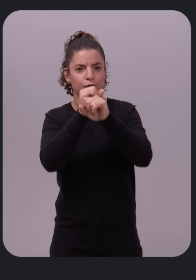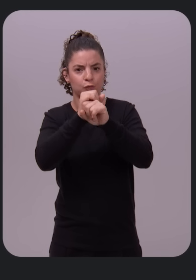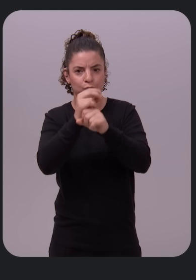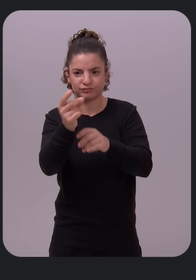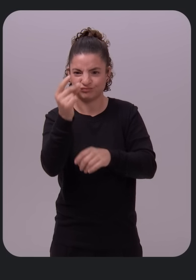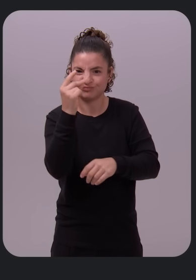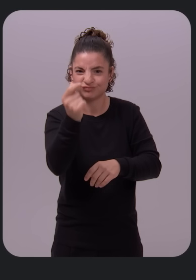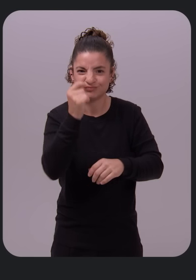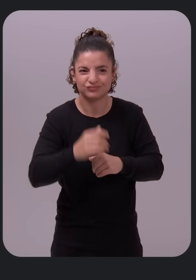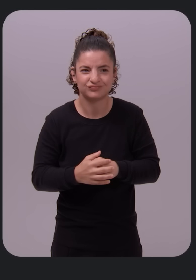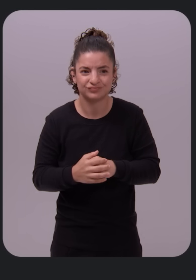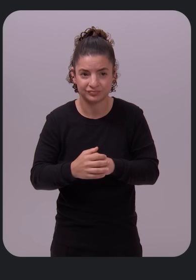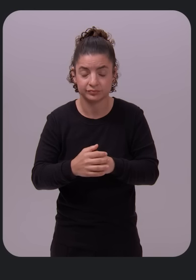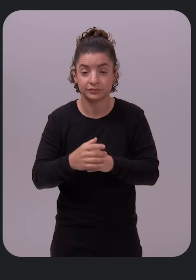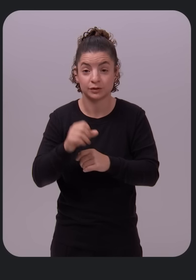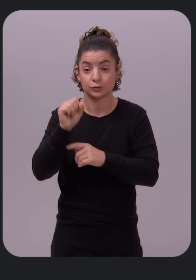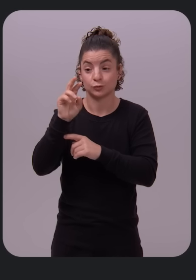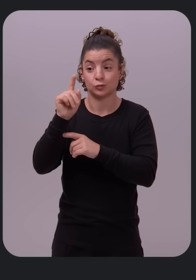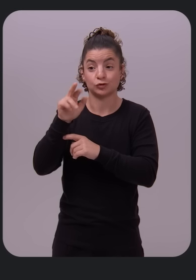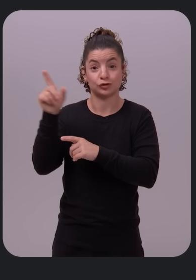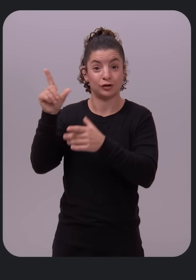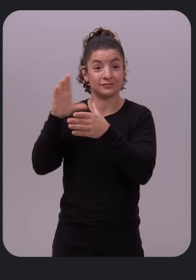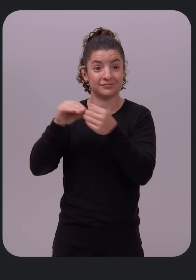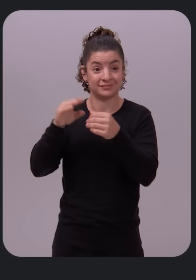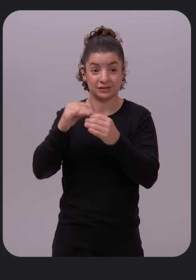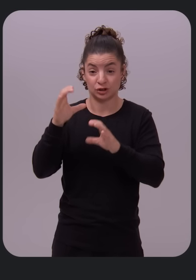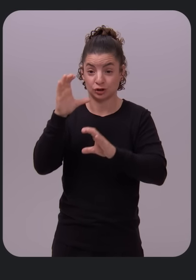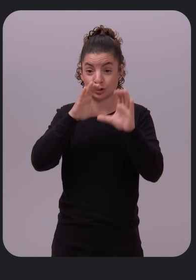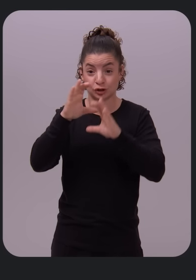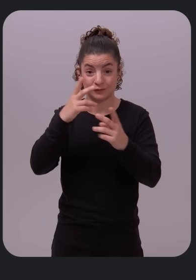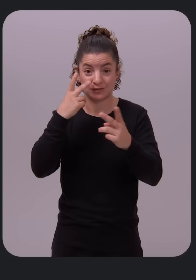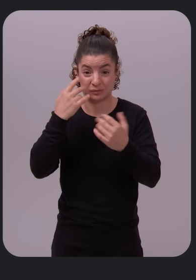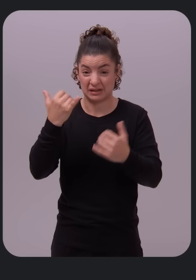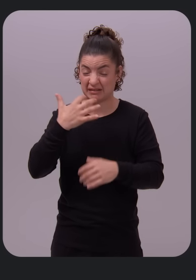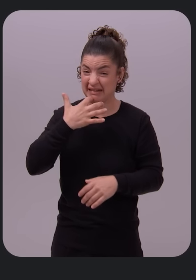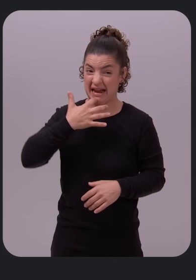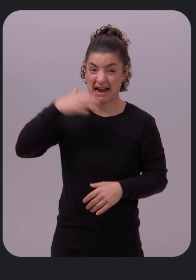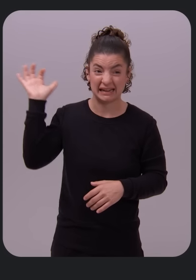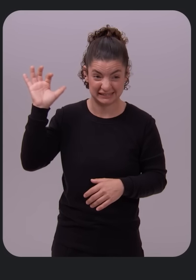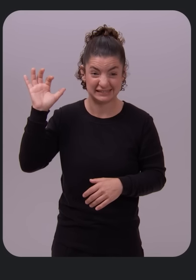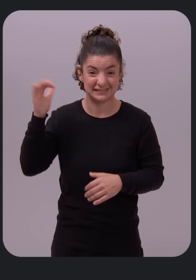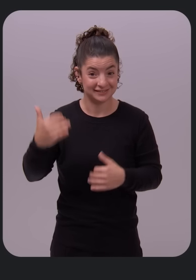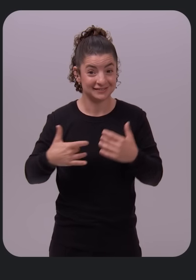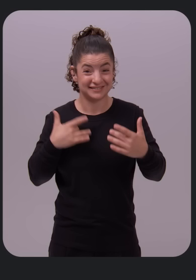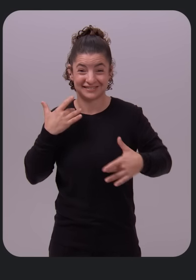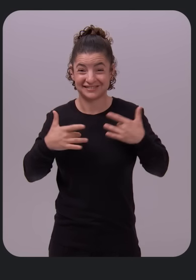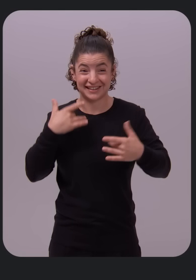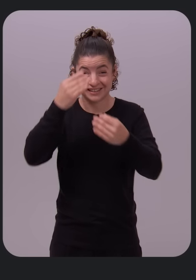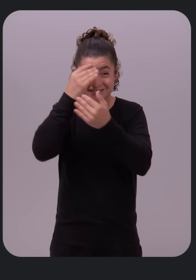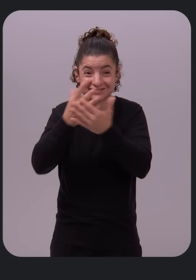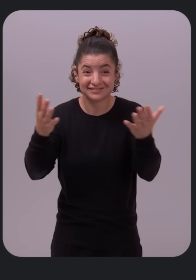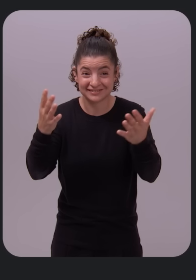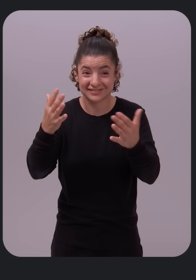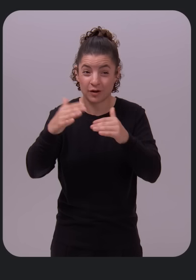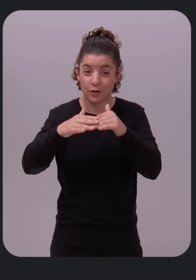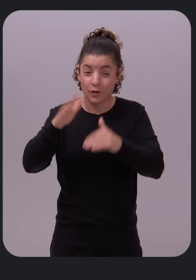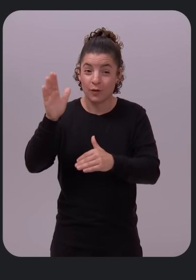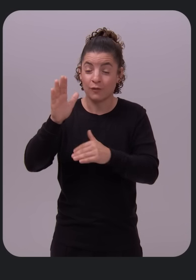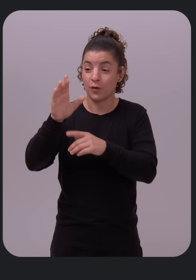Like Sundar mentioned, visual search is on fire. And today, I'm excited to share that Lens has over 1.5